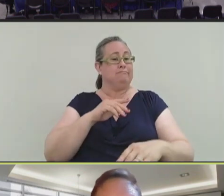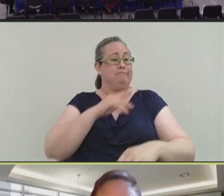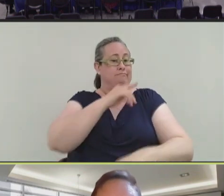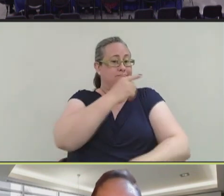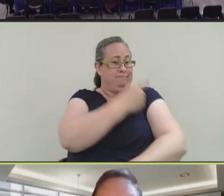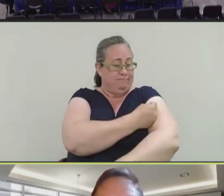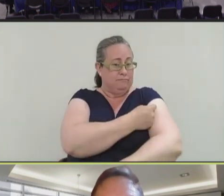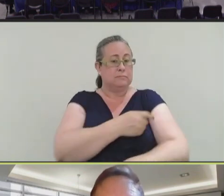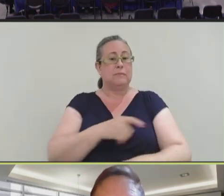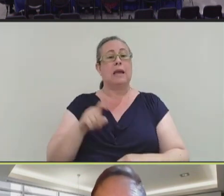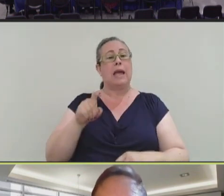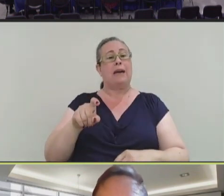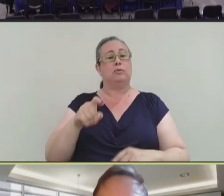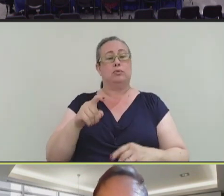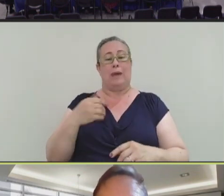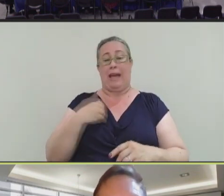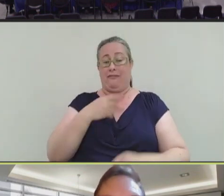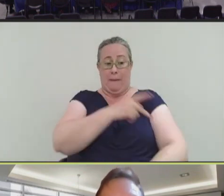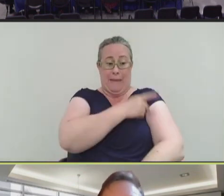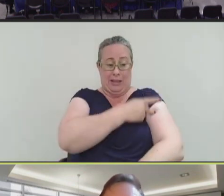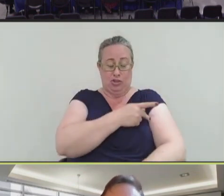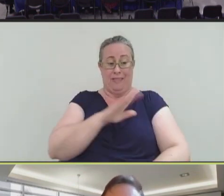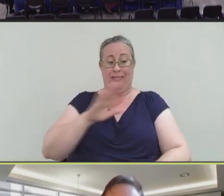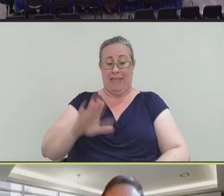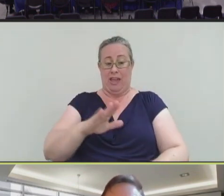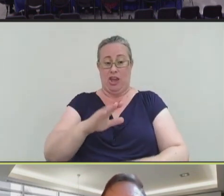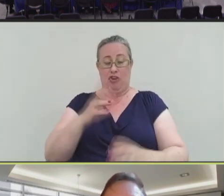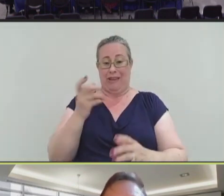we have to have the patient's cancer. The cancer undergoes